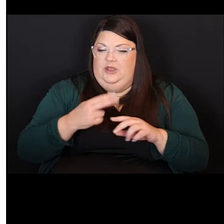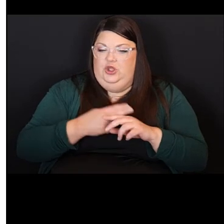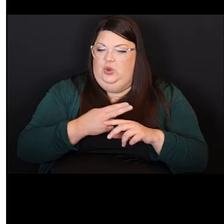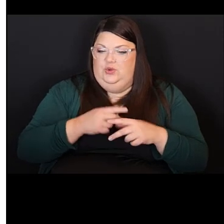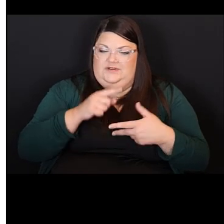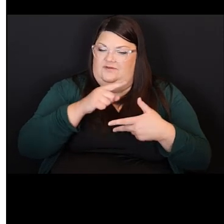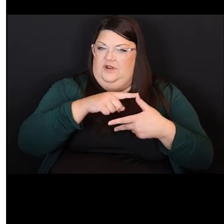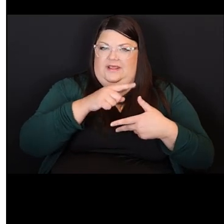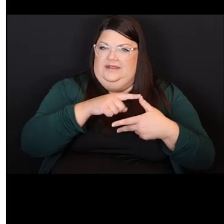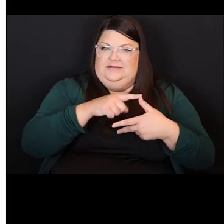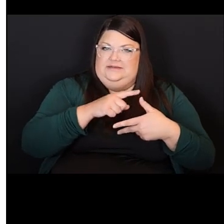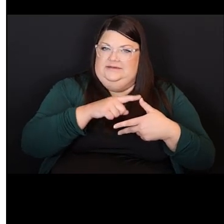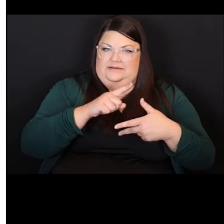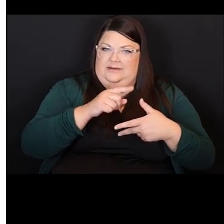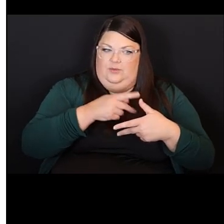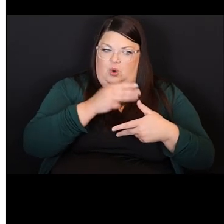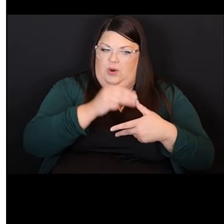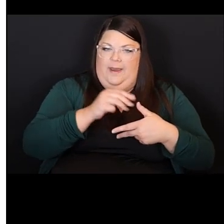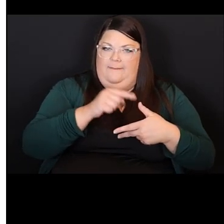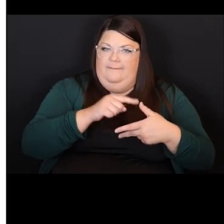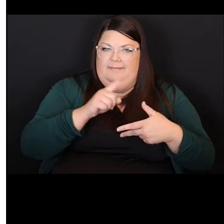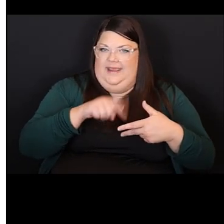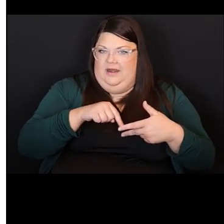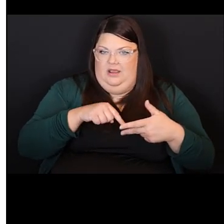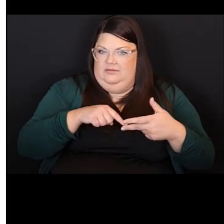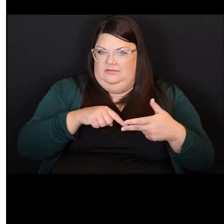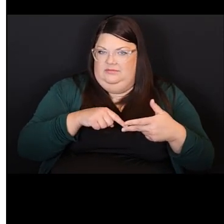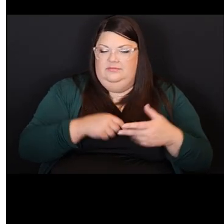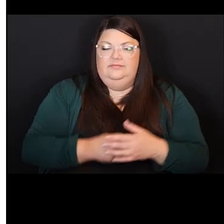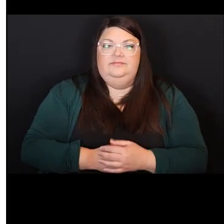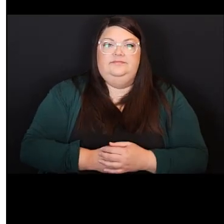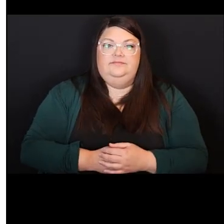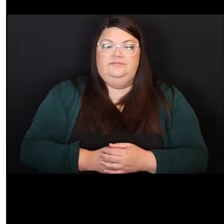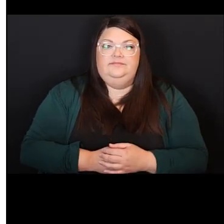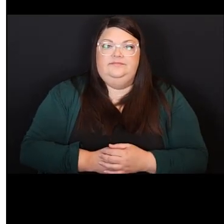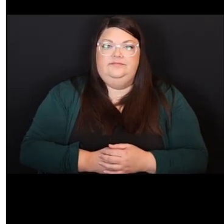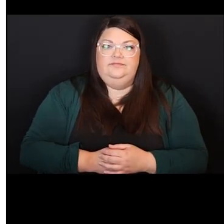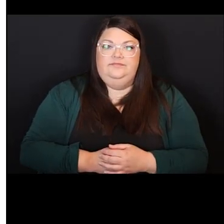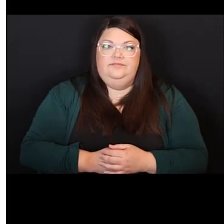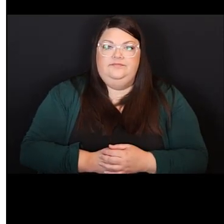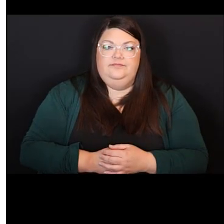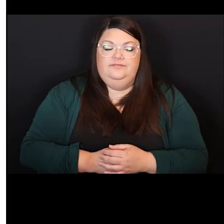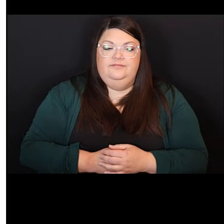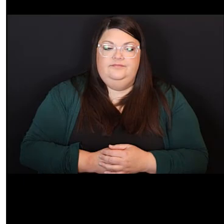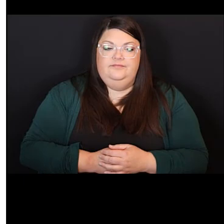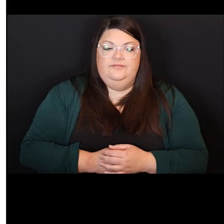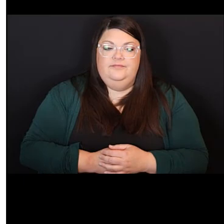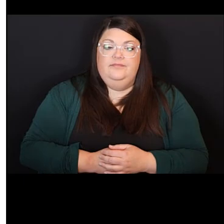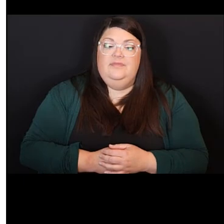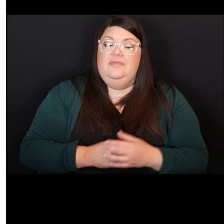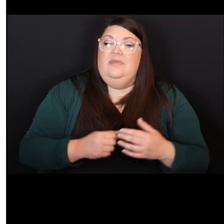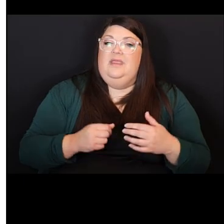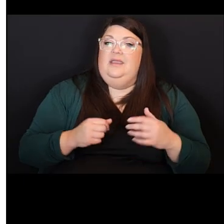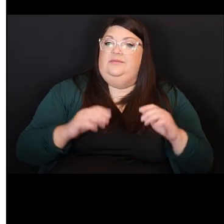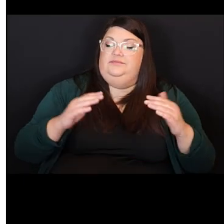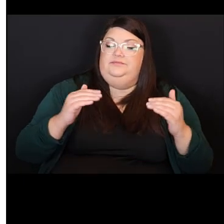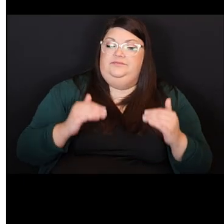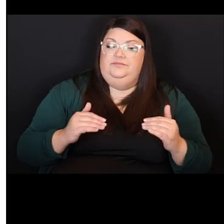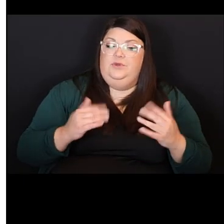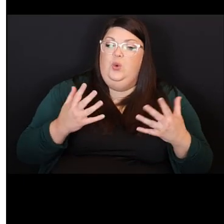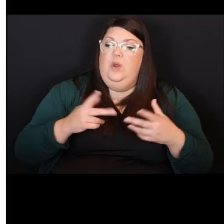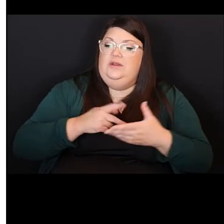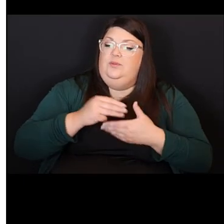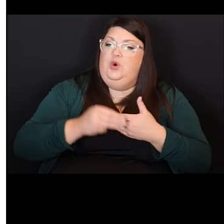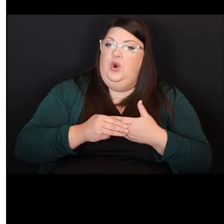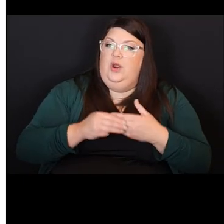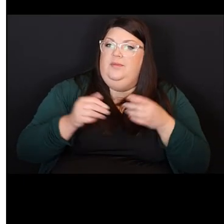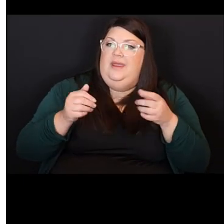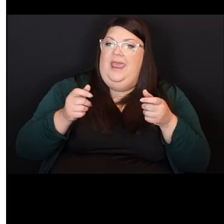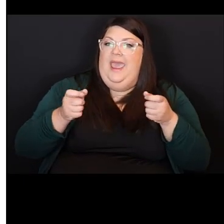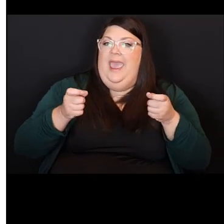restricted or training programs. Slide 8, What is a Program